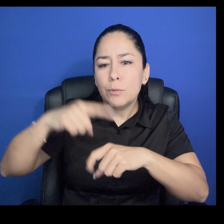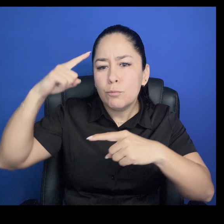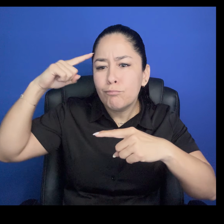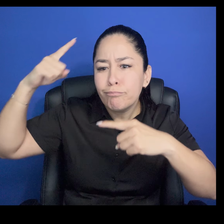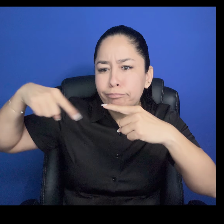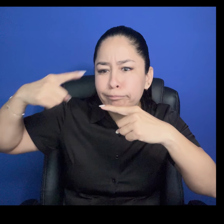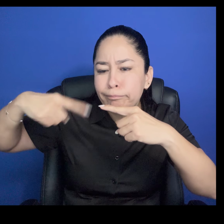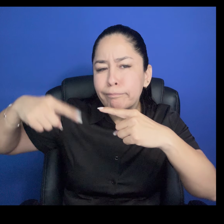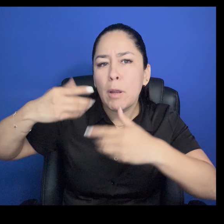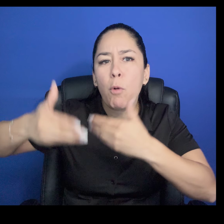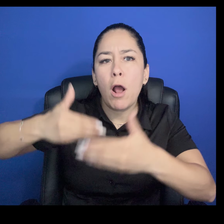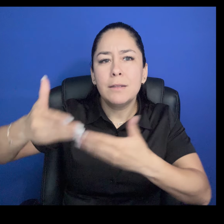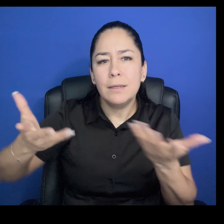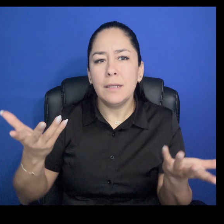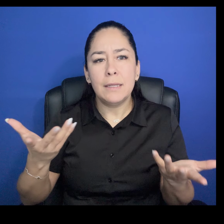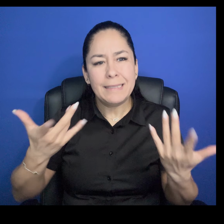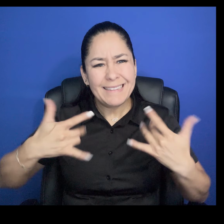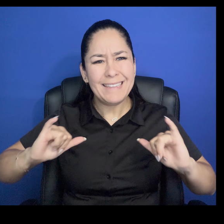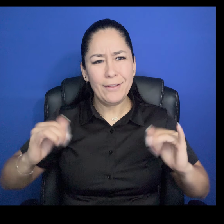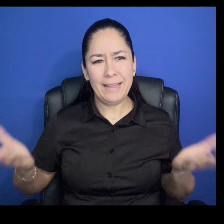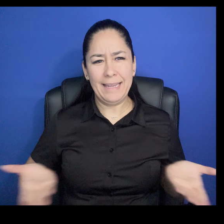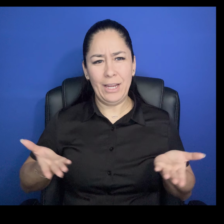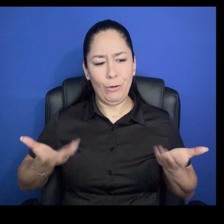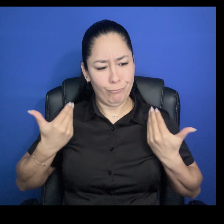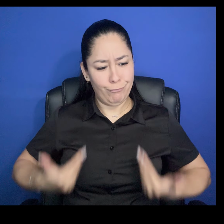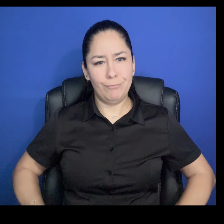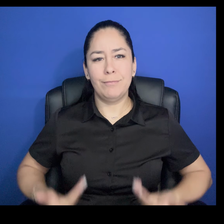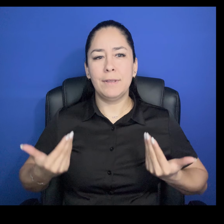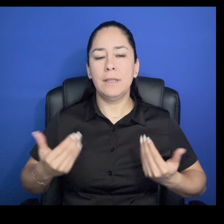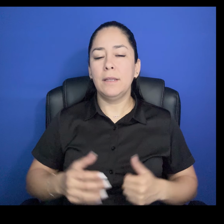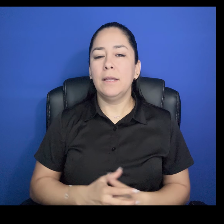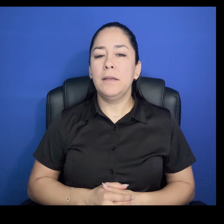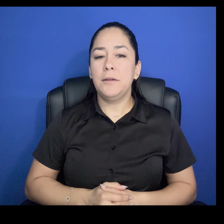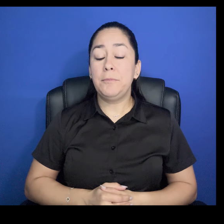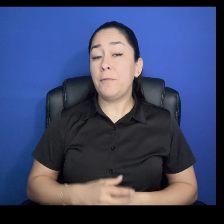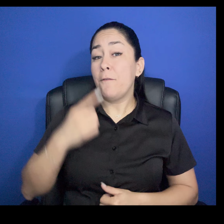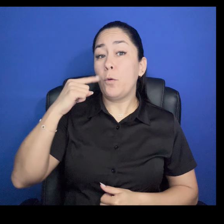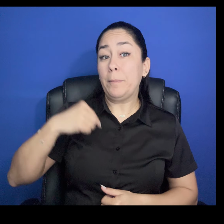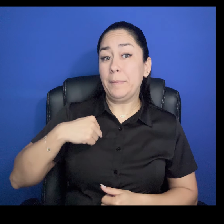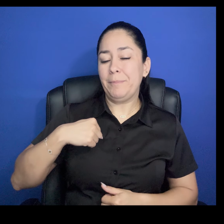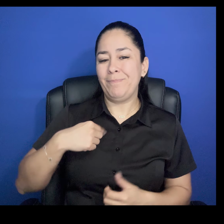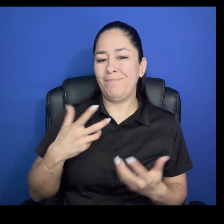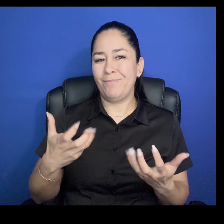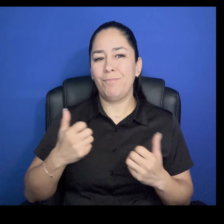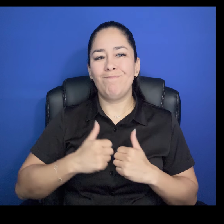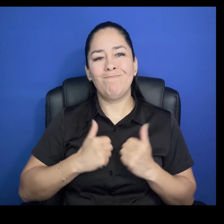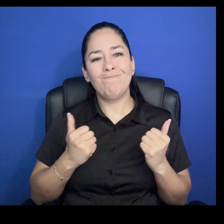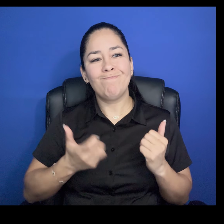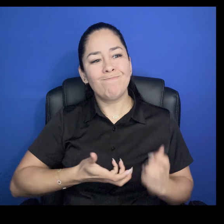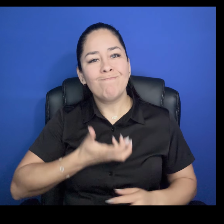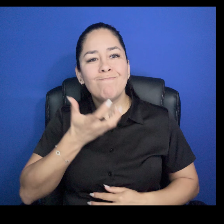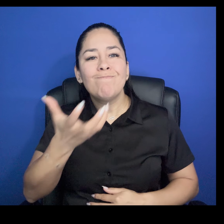We're still here, right? For me, it was just really being open, honest and transparent about like my experiences.